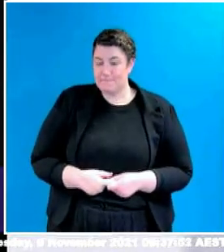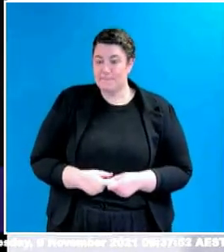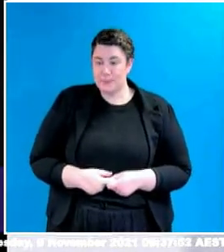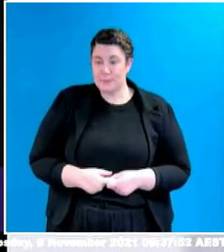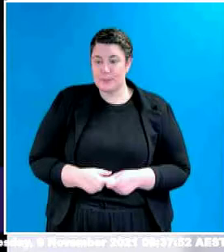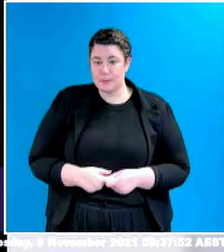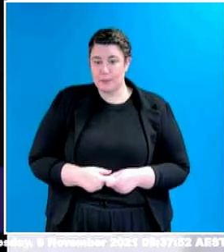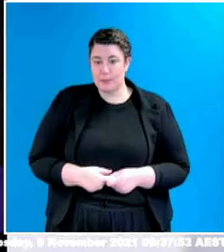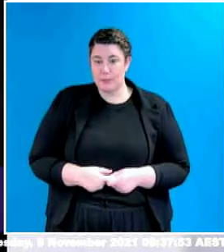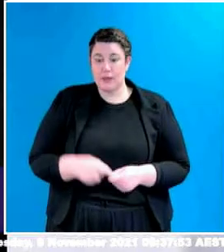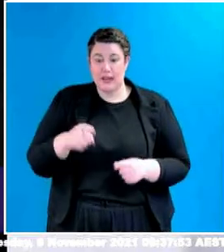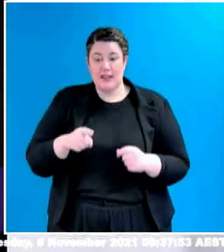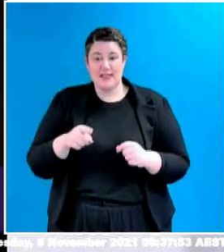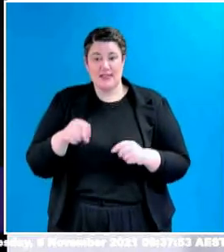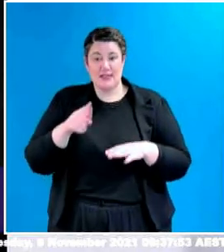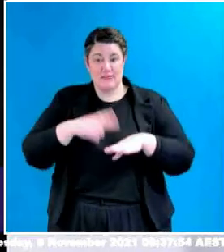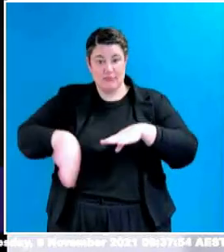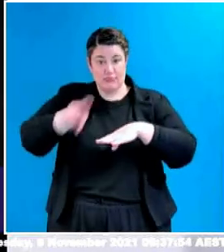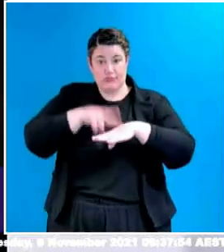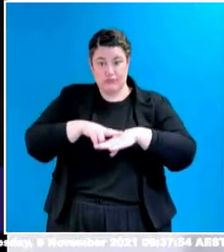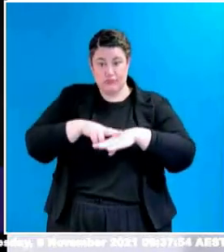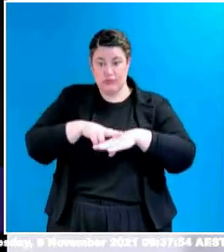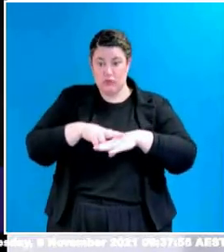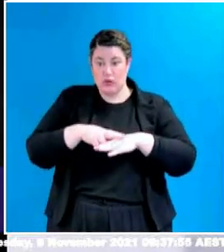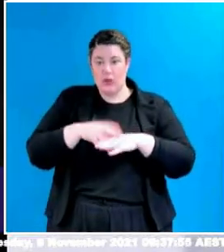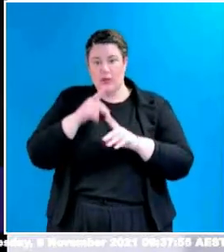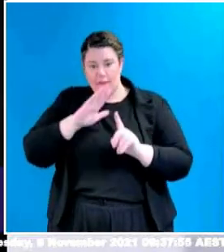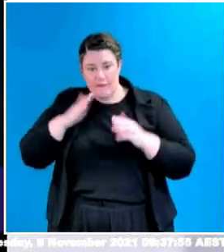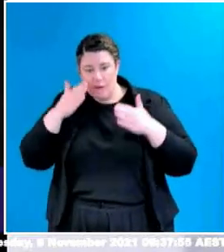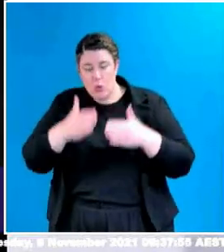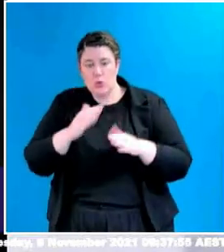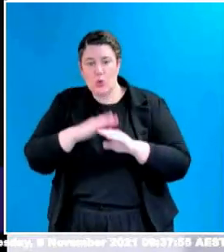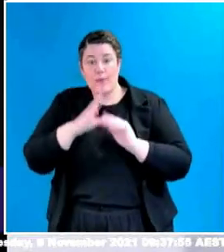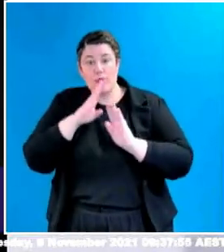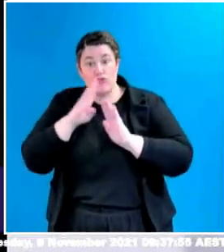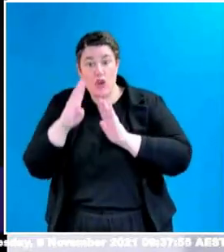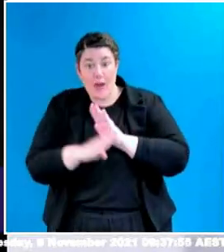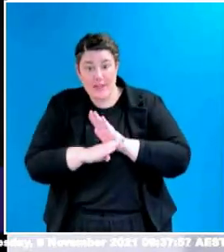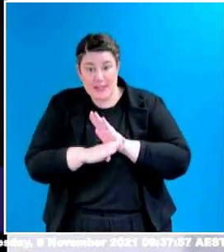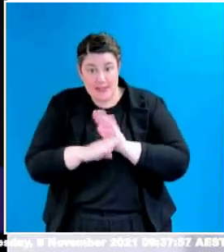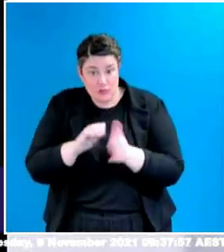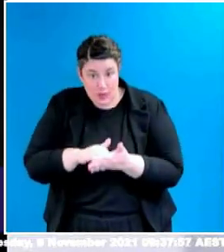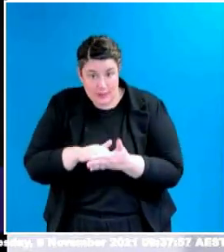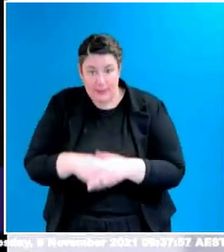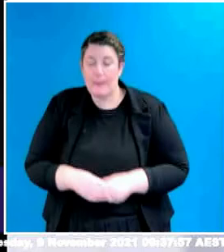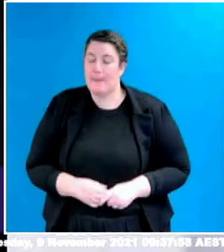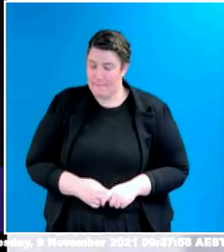That is the Commonwealth agency concerned with privacy; is that right? Yes.